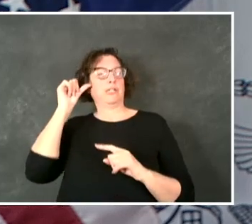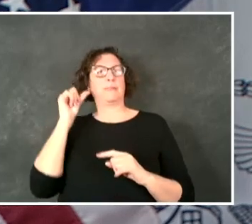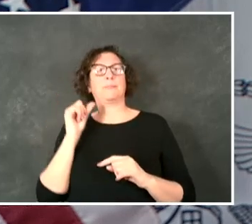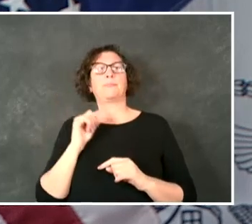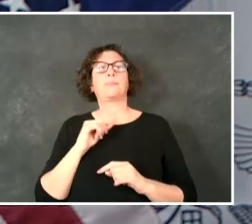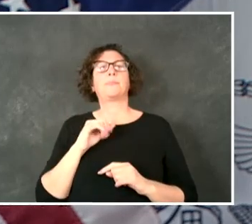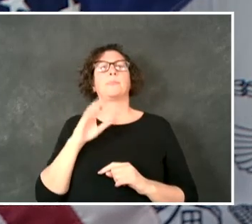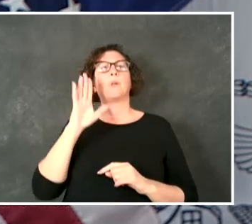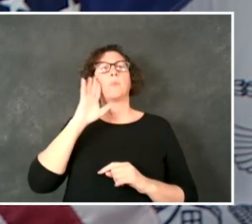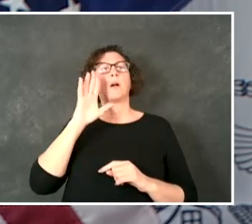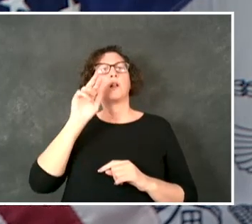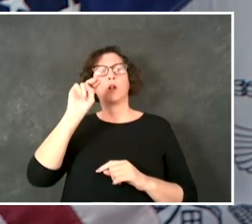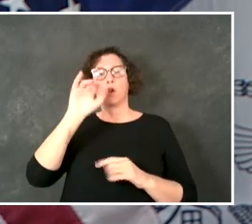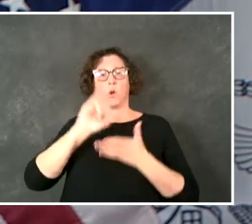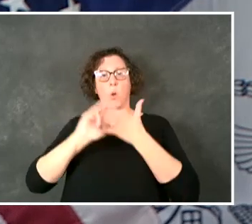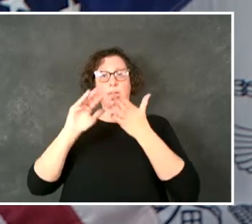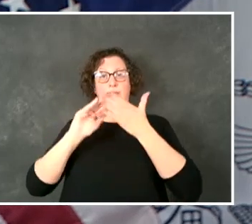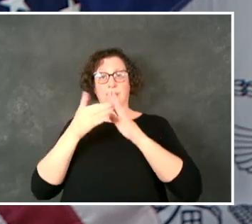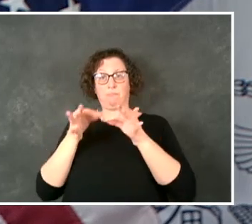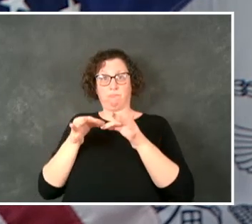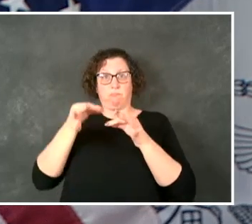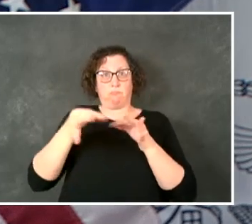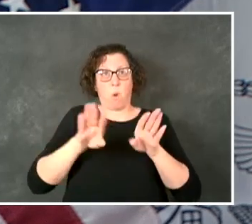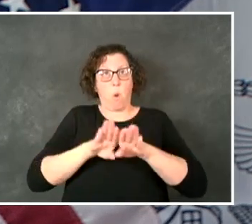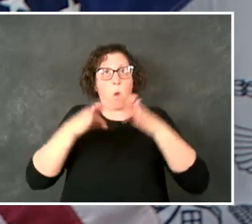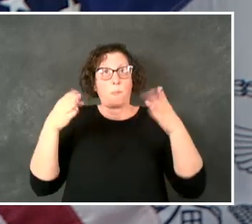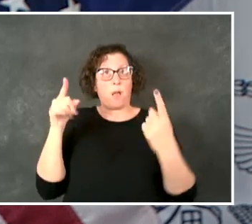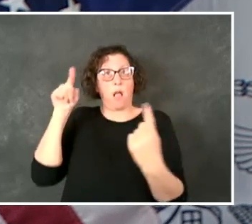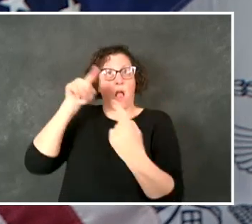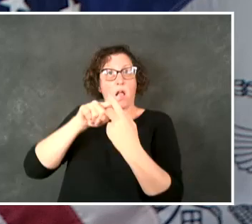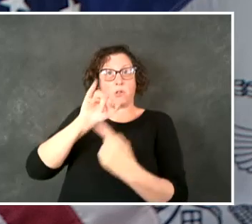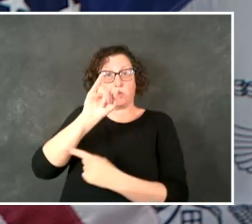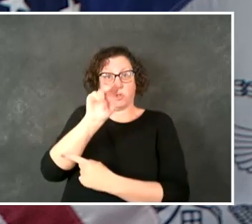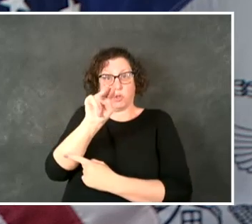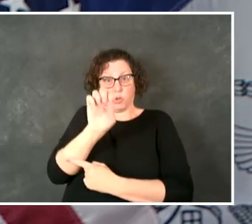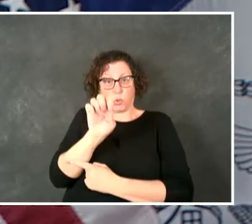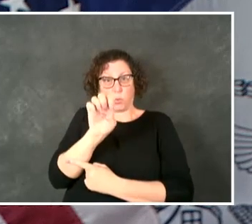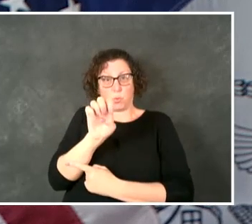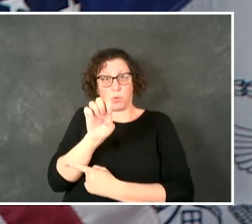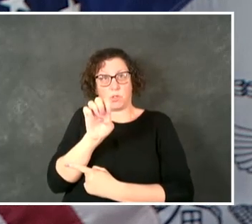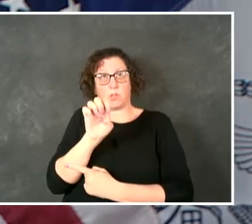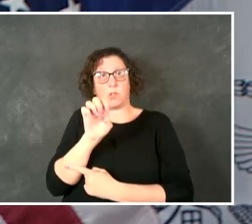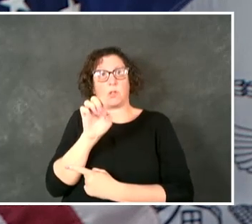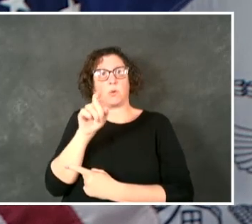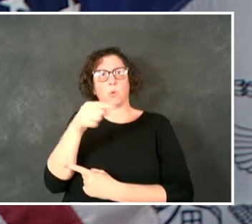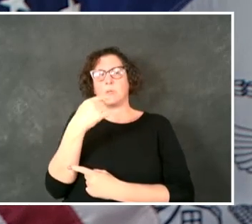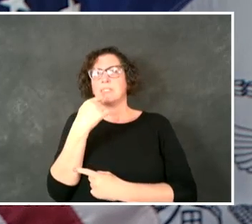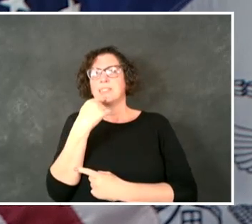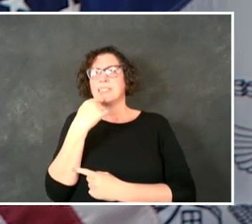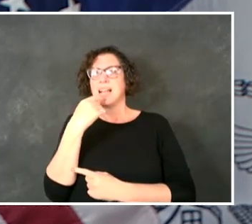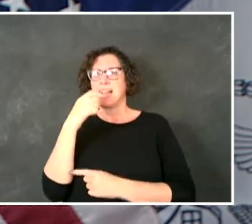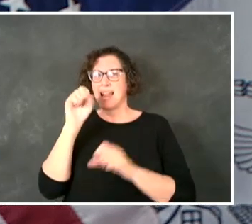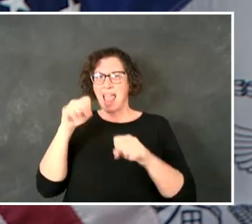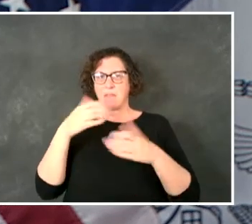CONSIDER OR DELAY ROPINGS UNTIL THE TESTS CEOM BACK WITH RECOMMENDATIONS IN JUNE. WHEN DOES THAT DEN?